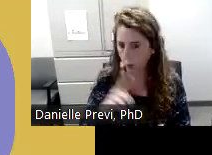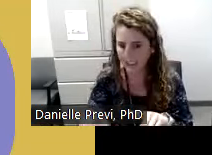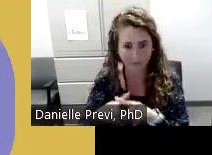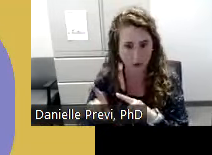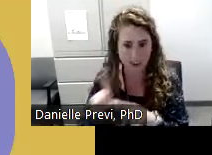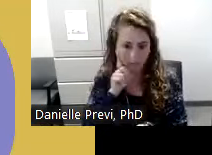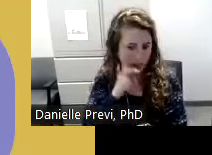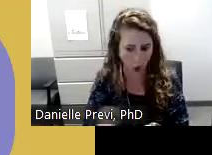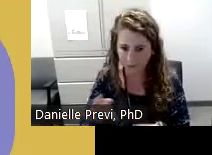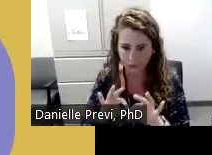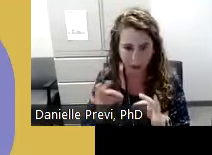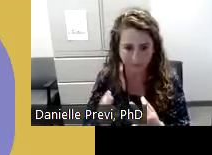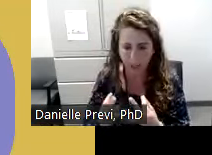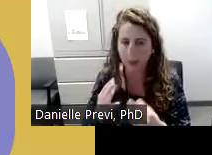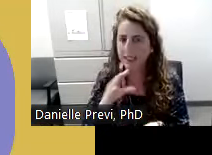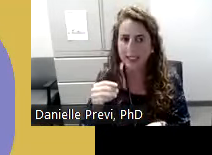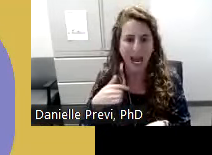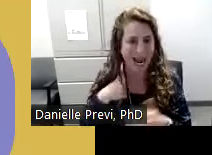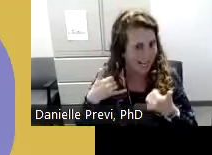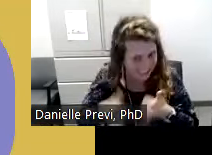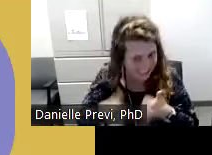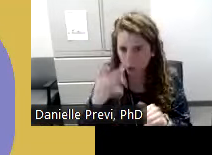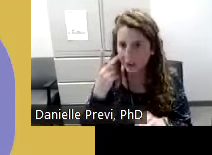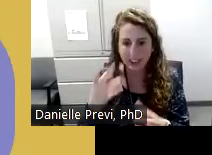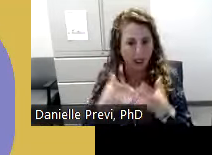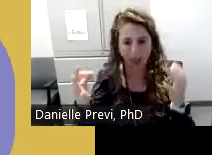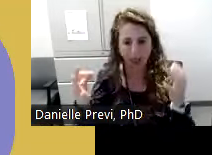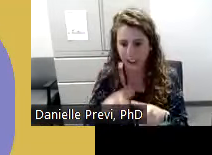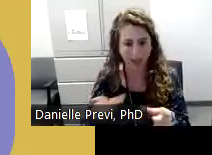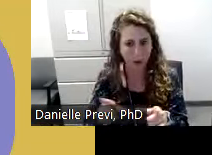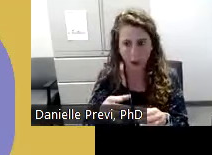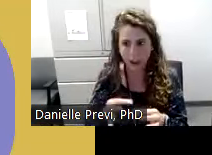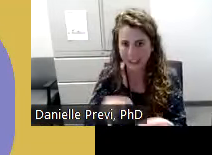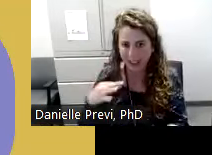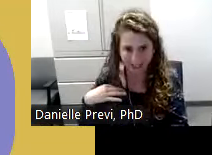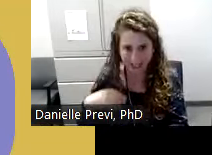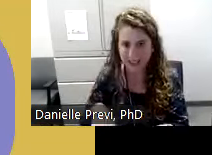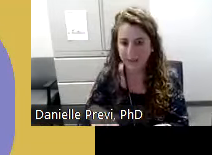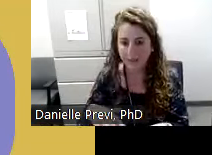I am working with three or four different hard of hearing families, and I still see a lot of